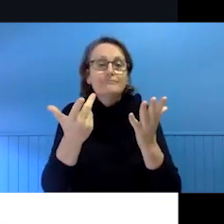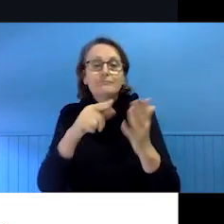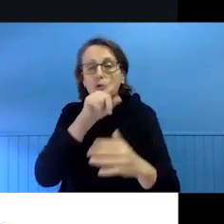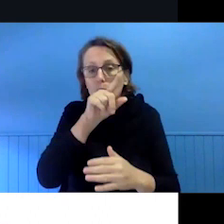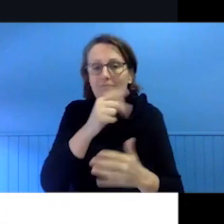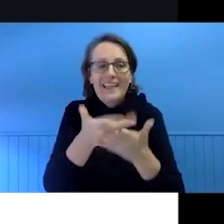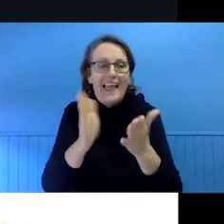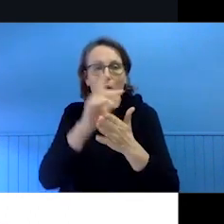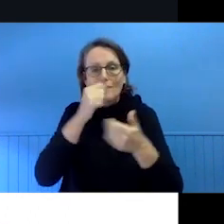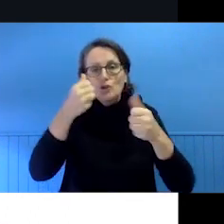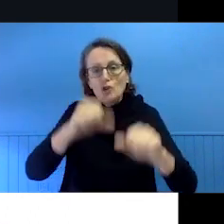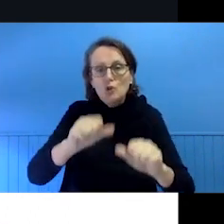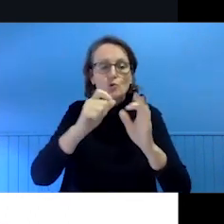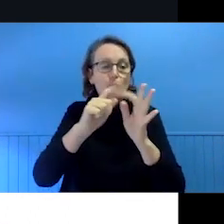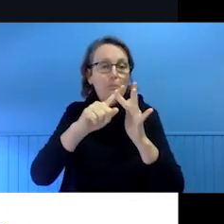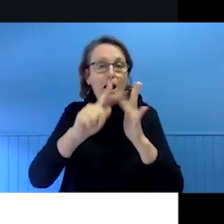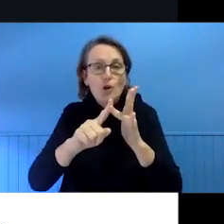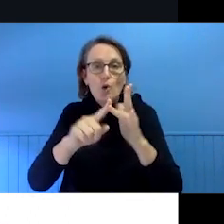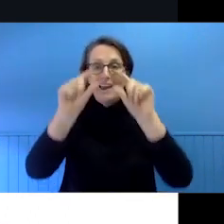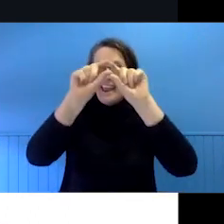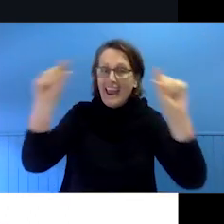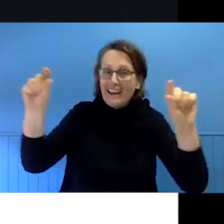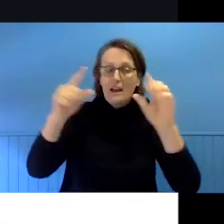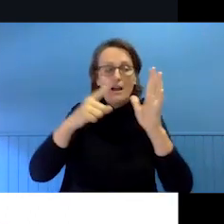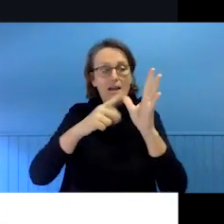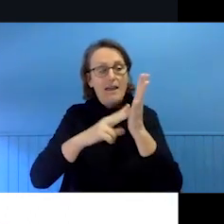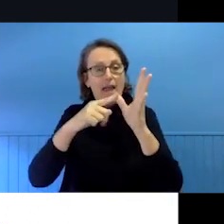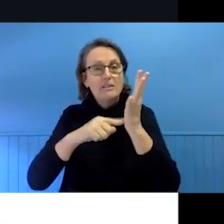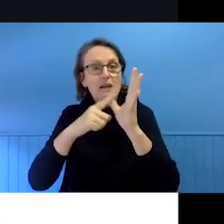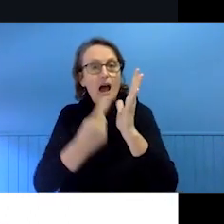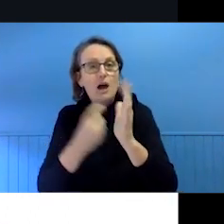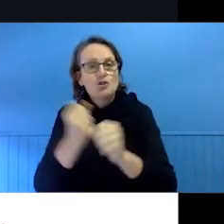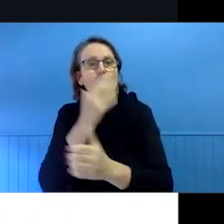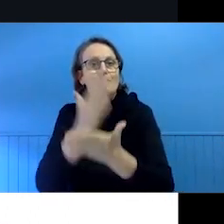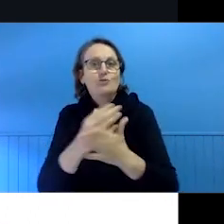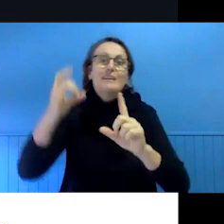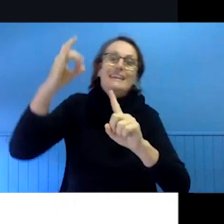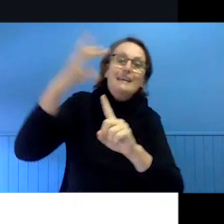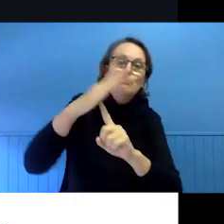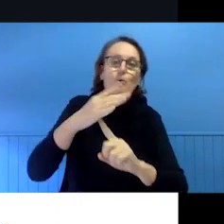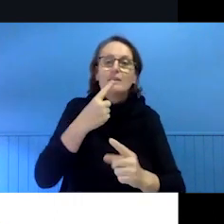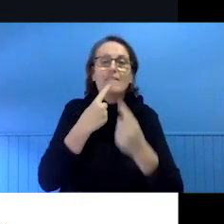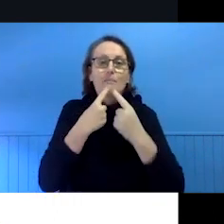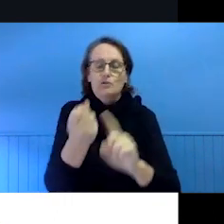avatars, your bios, to make sure that crucial information is out there.